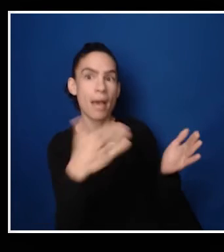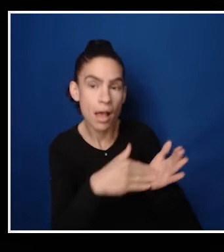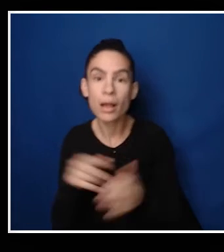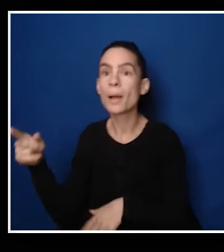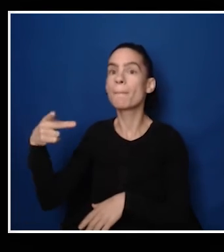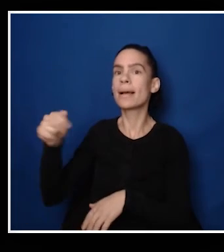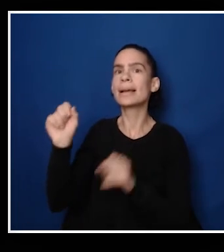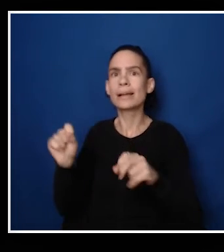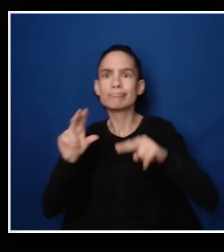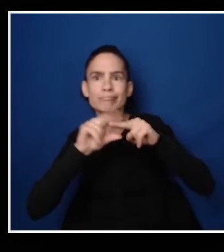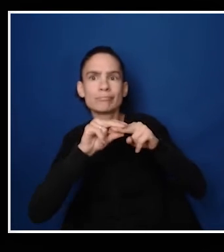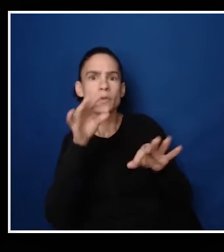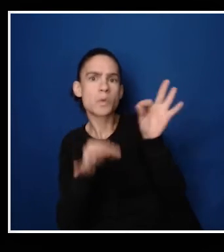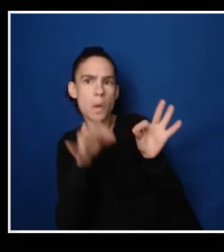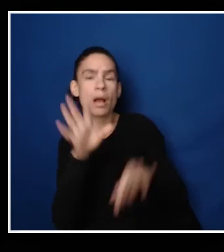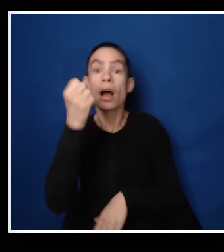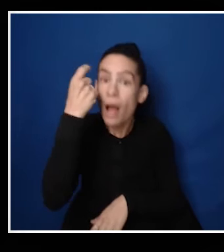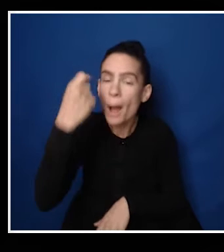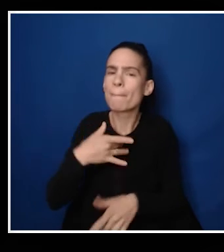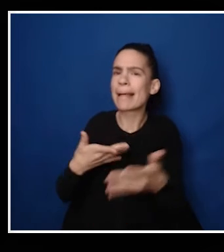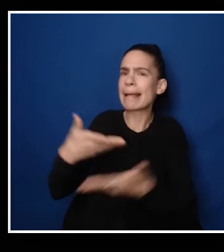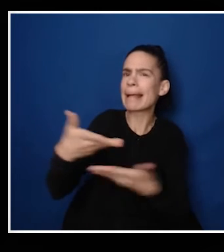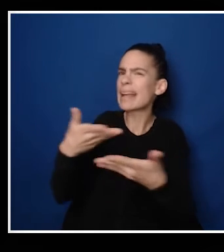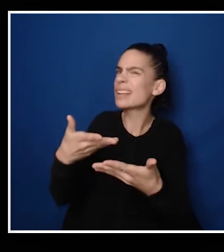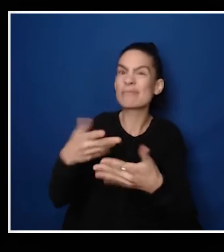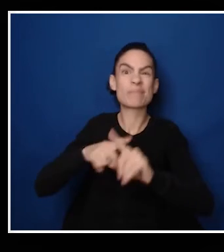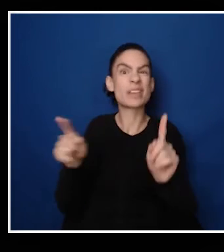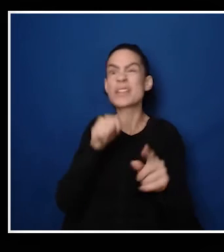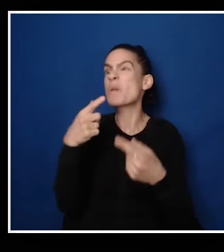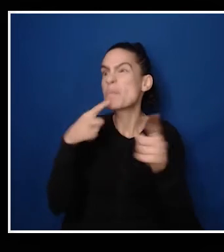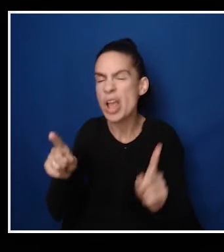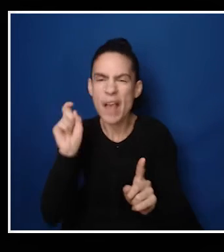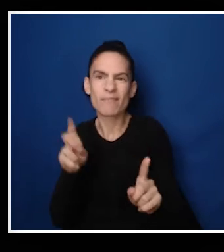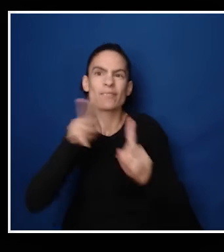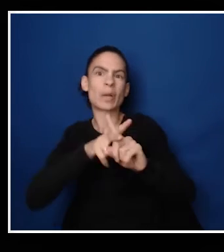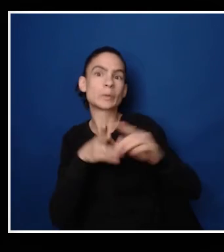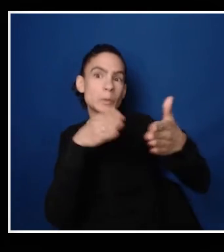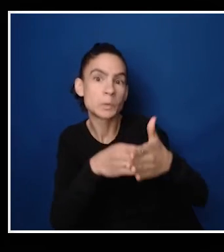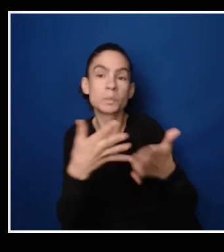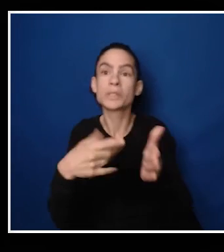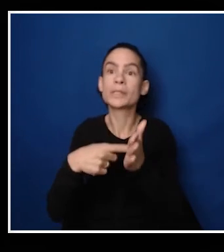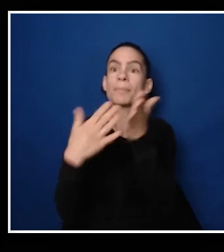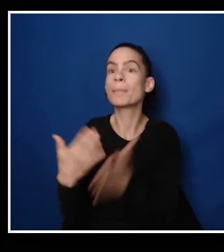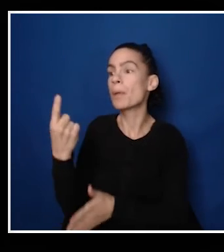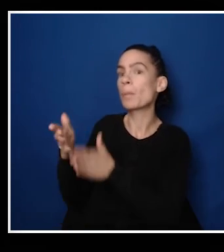P&As can also advocate using the legal system. They try to resolve disagreements through negotiations, but sometimes have to file lawsuits.